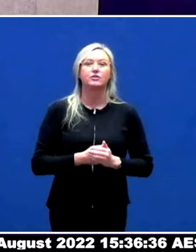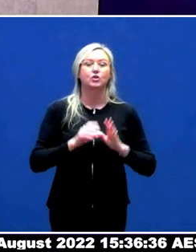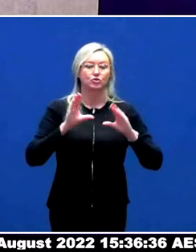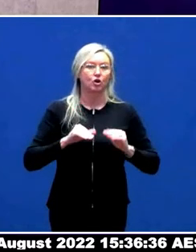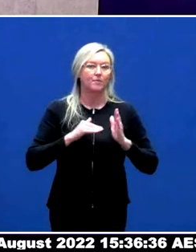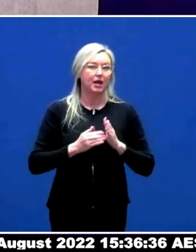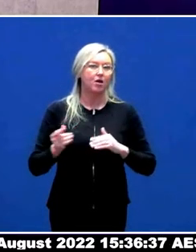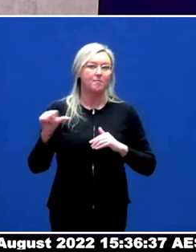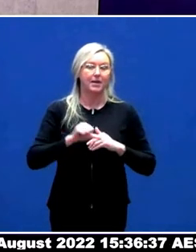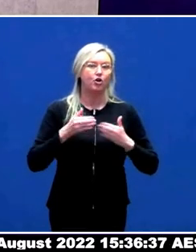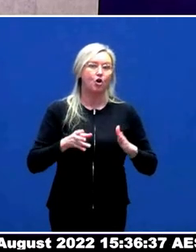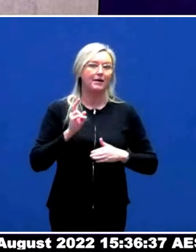The Royal Commission is adjourned.